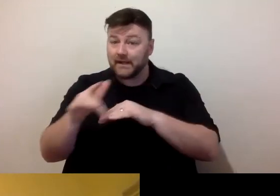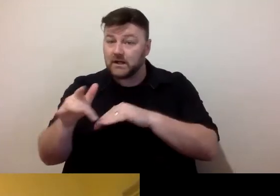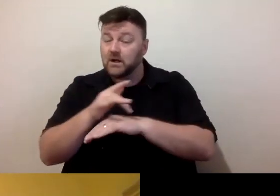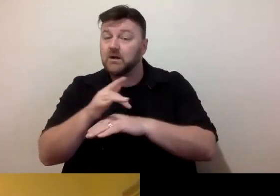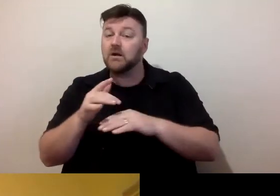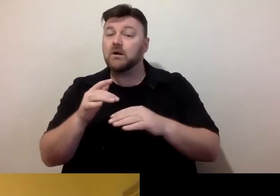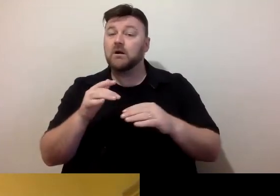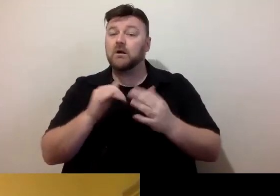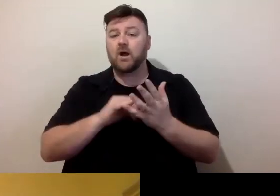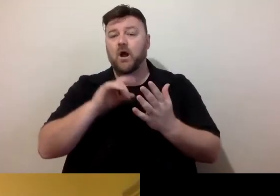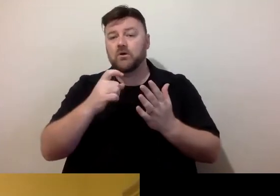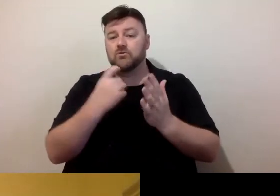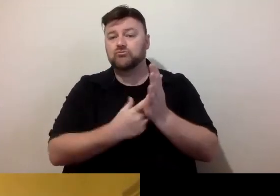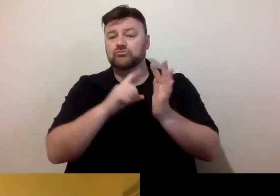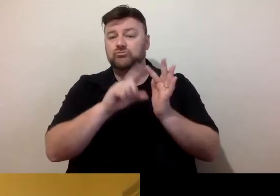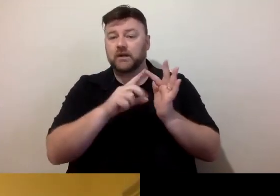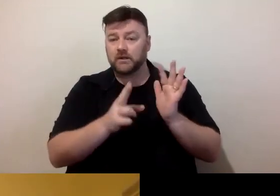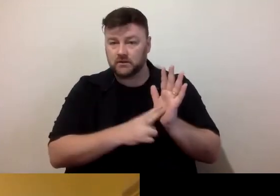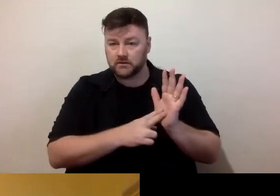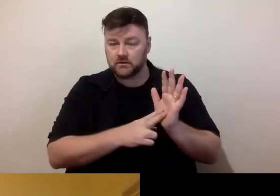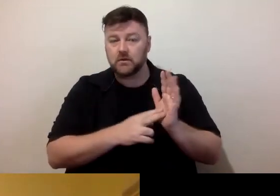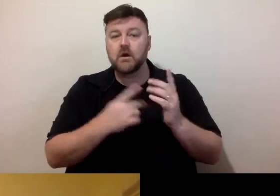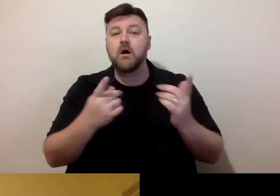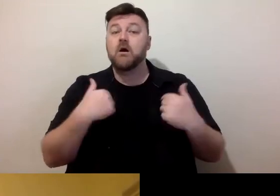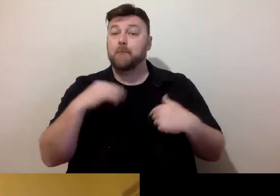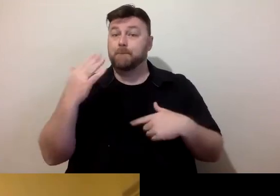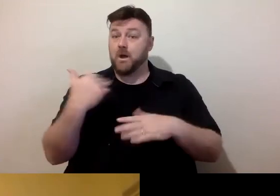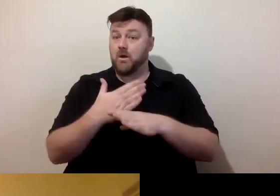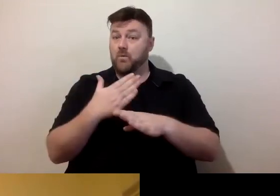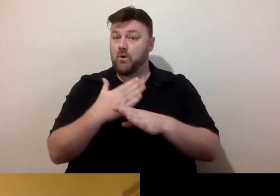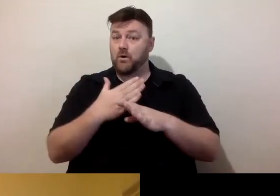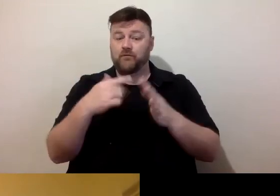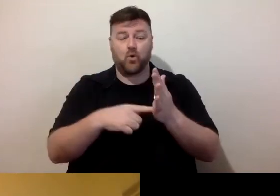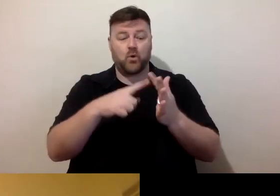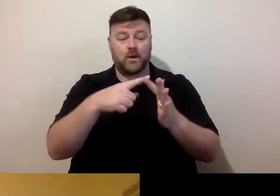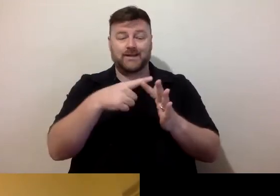And I've also made work for text publications - a project called